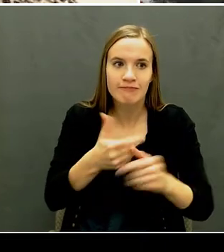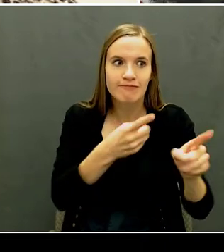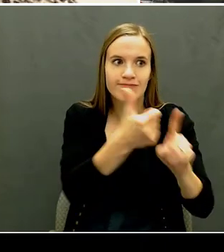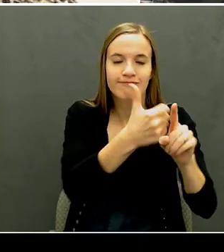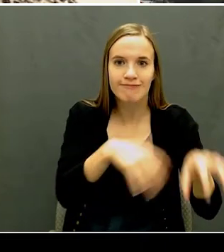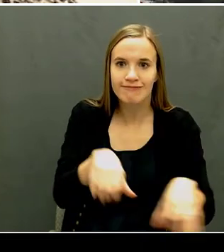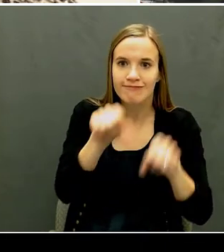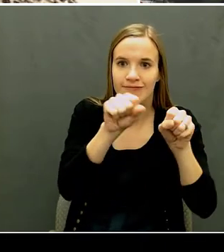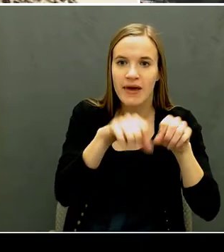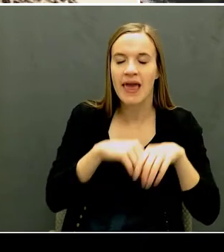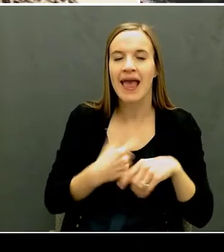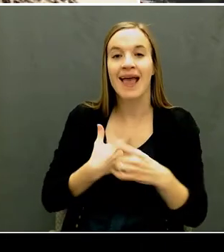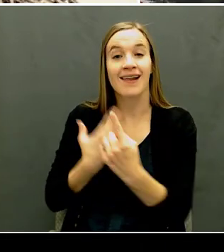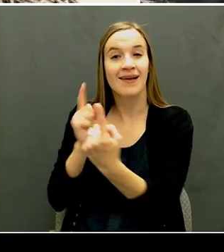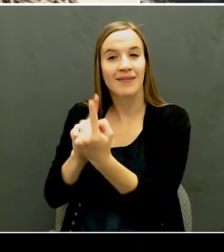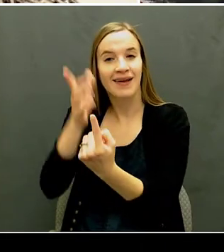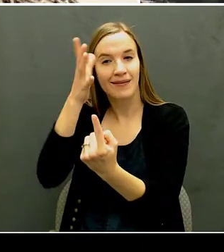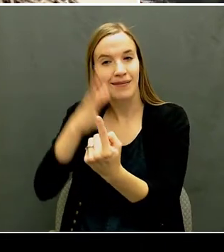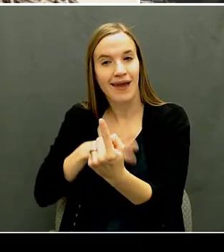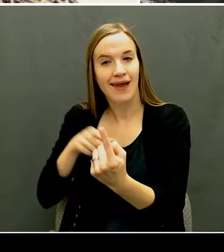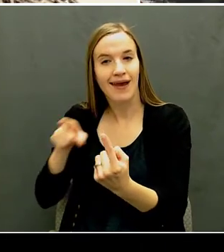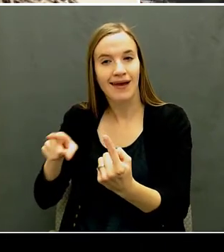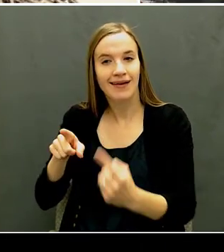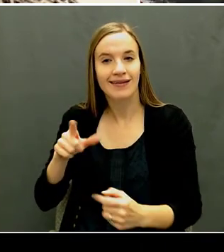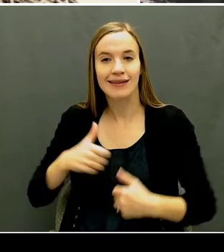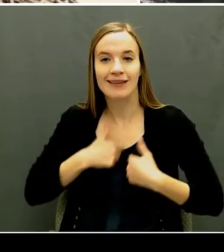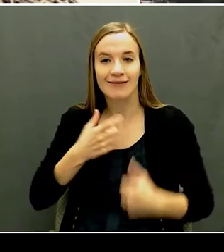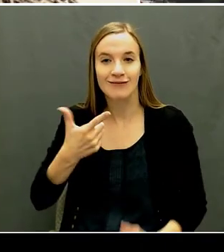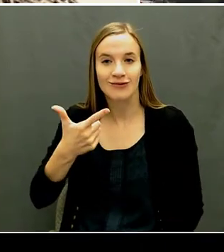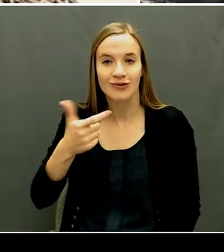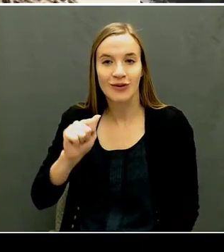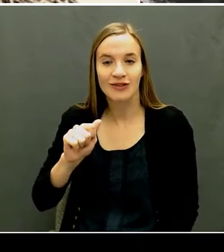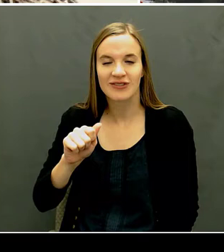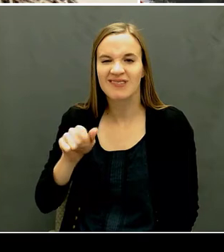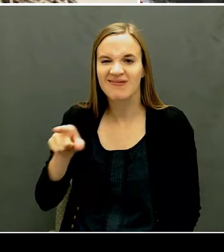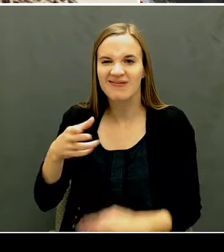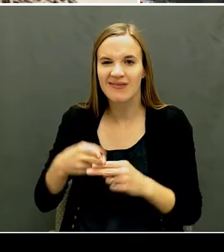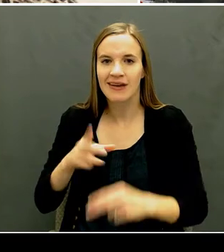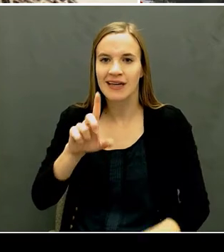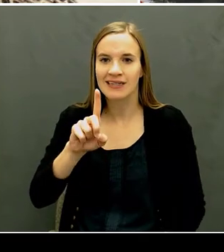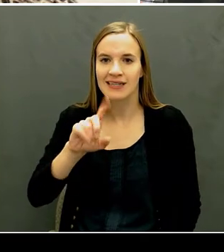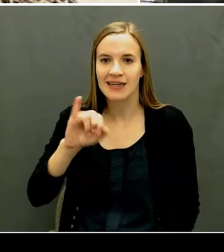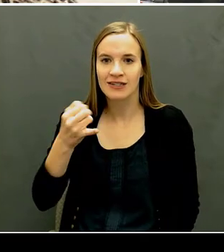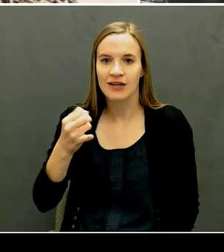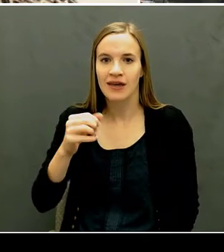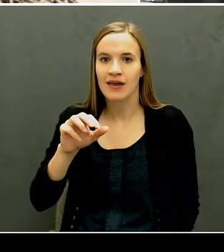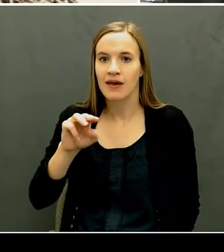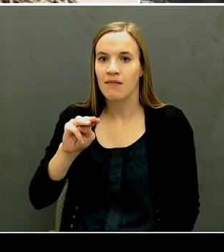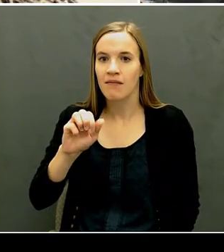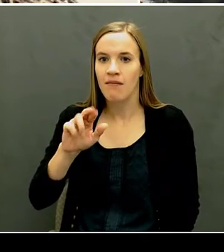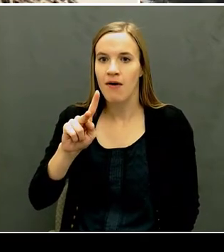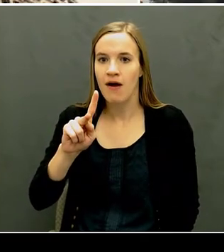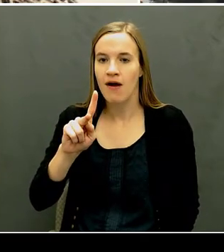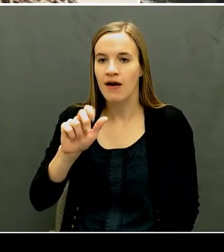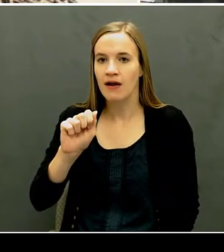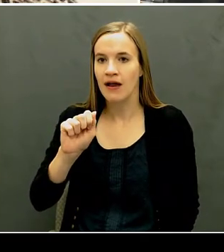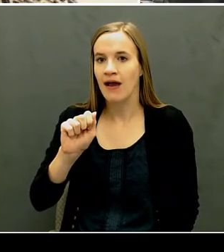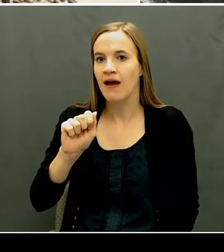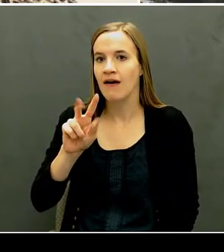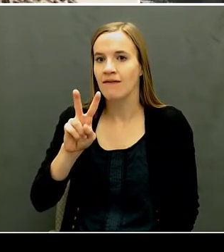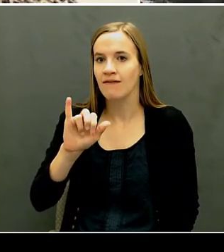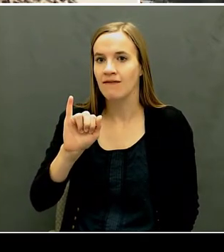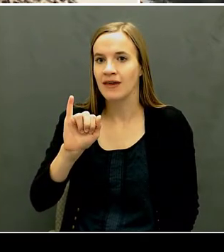in Georgia guy named DJ Markovitz, who is, his expertise is large events. I'm talking about,